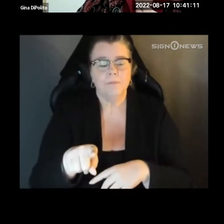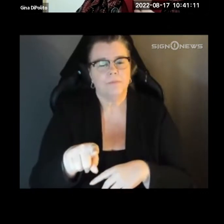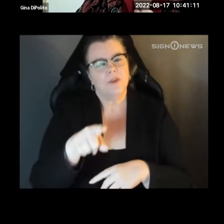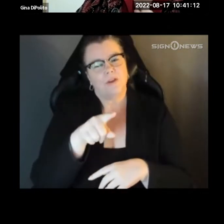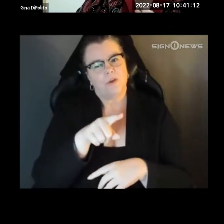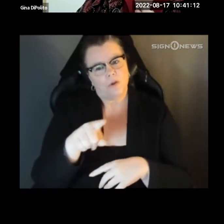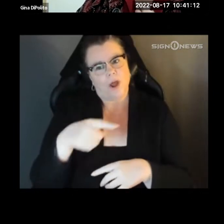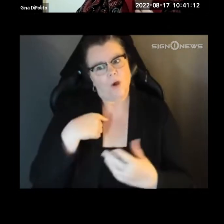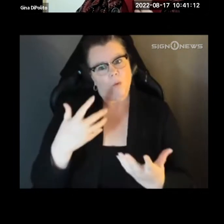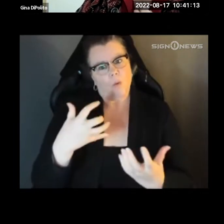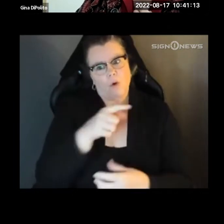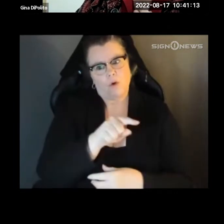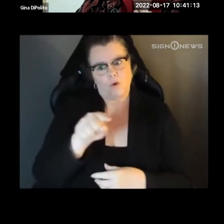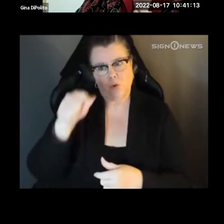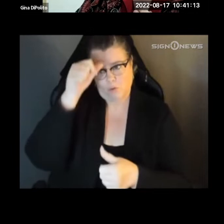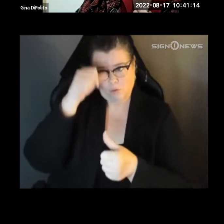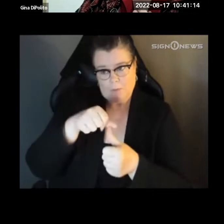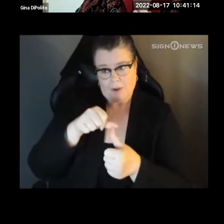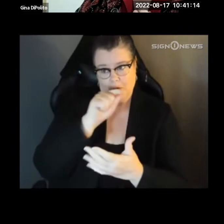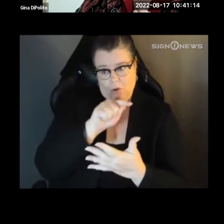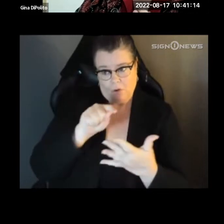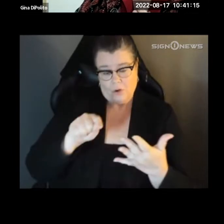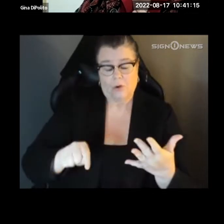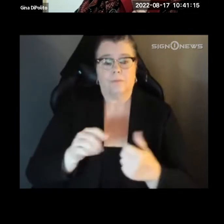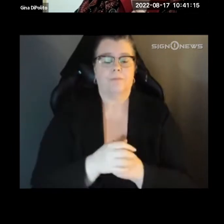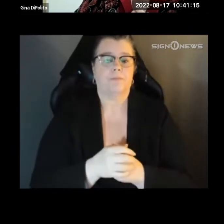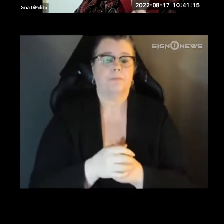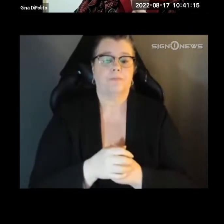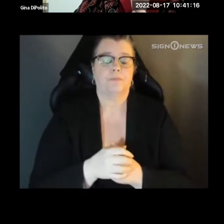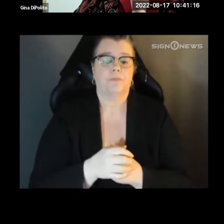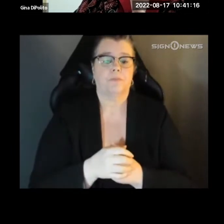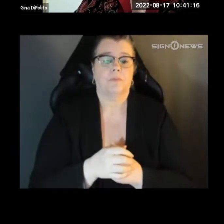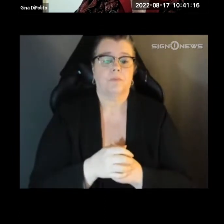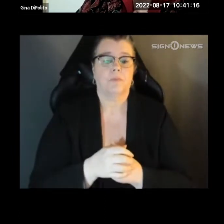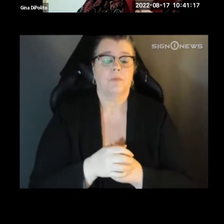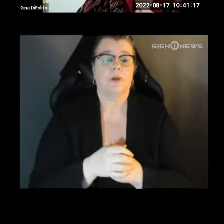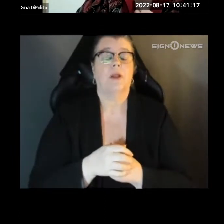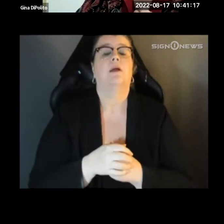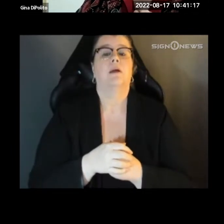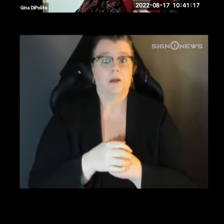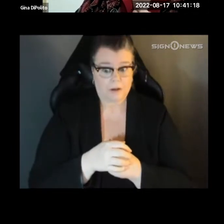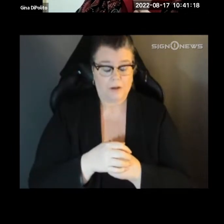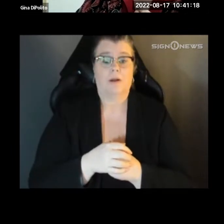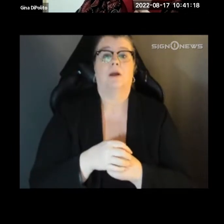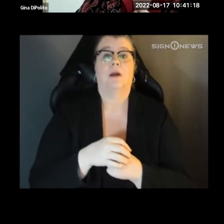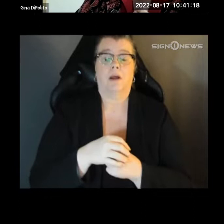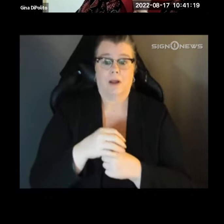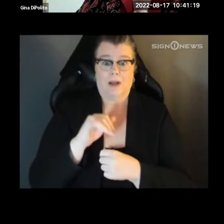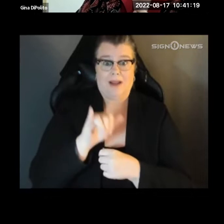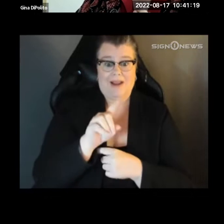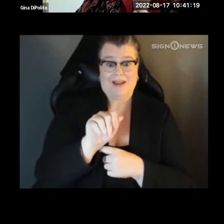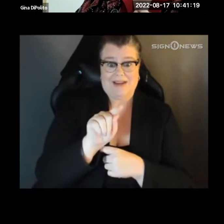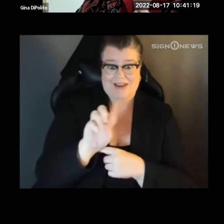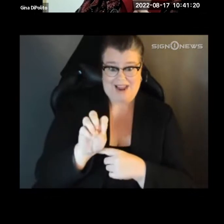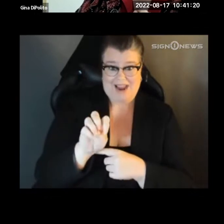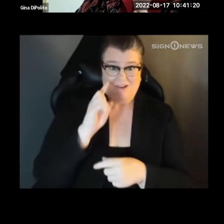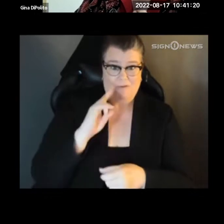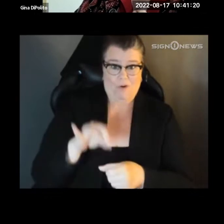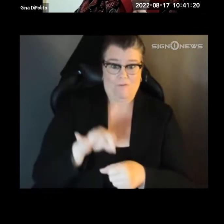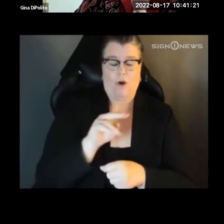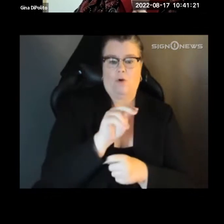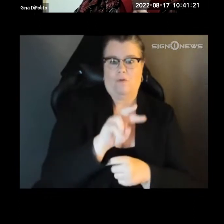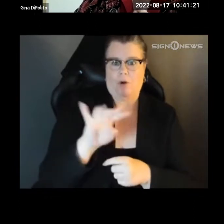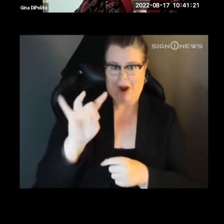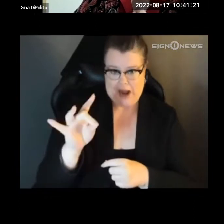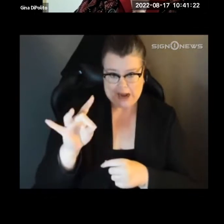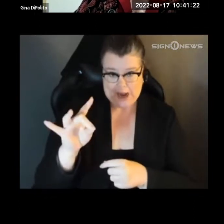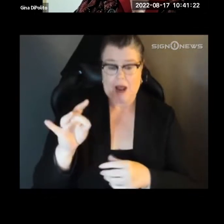the jail election in November 8 2022. on December the 6th there will be a one-off